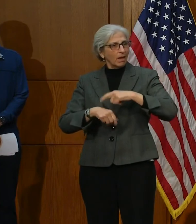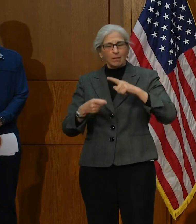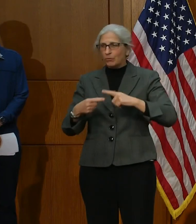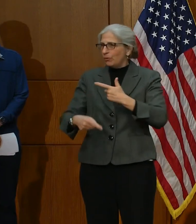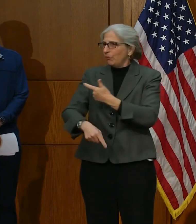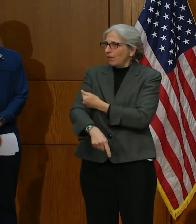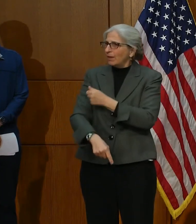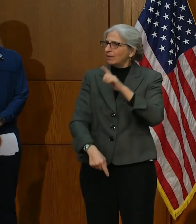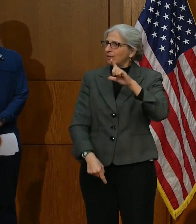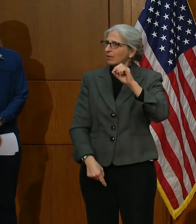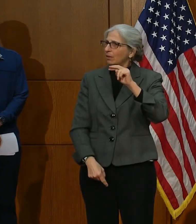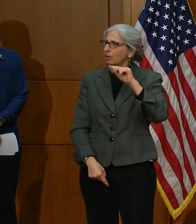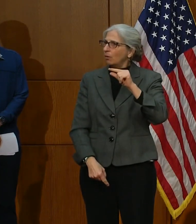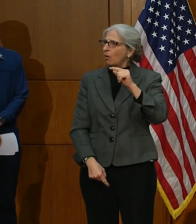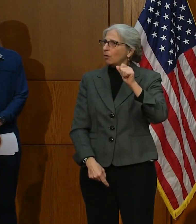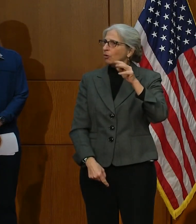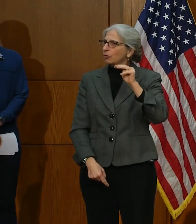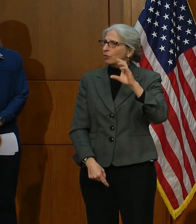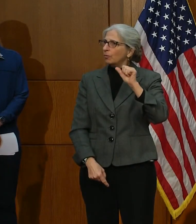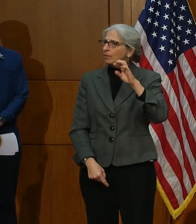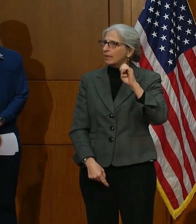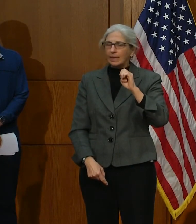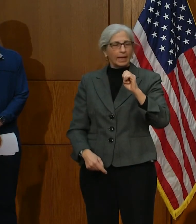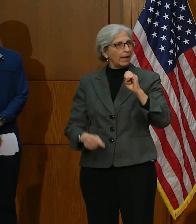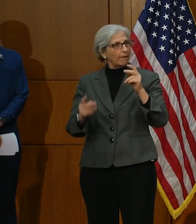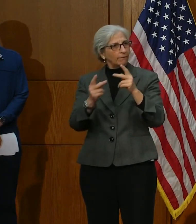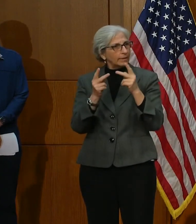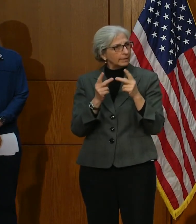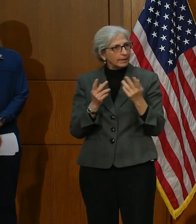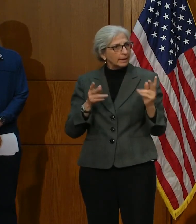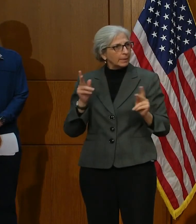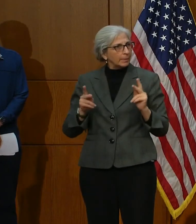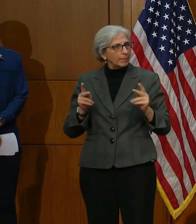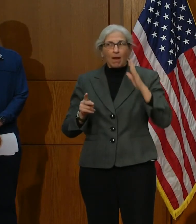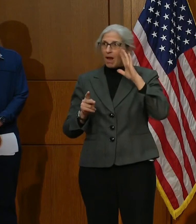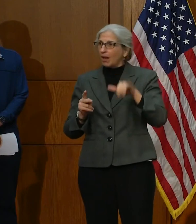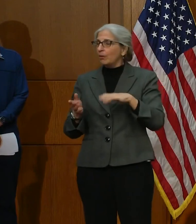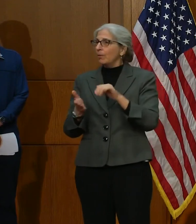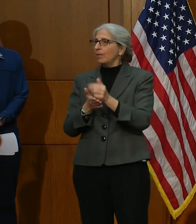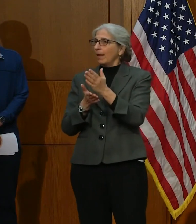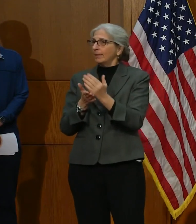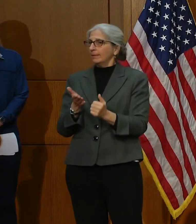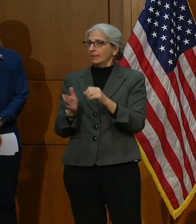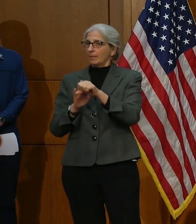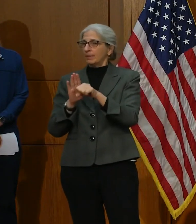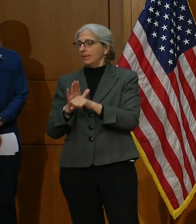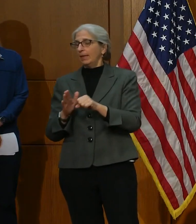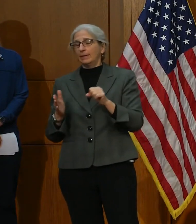WHY IT'S TAKEN SO LONG TO VACCINATE OUR LONG TERM PER FACILITY. RESIDENTS GOVERNOR